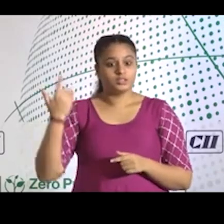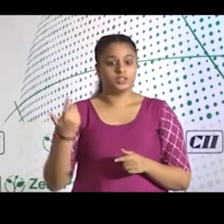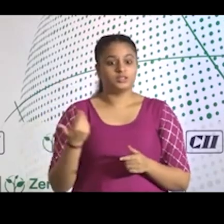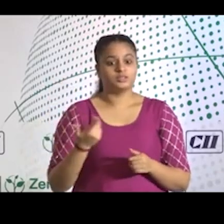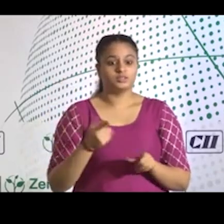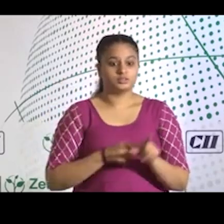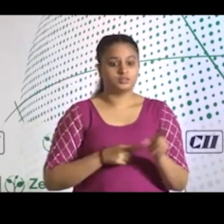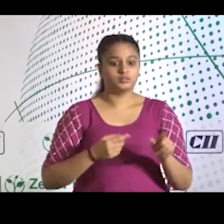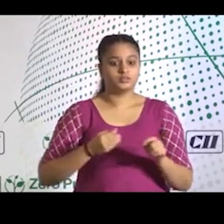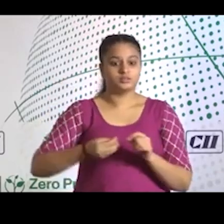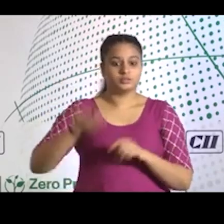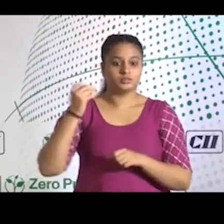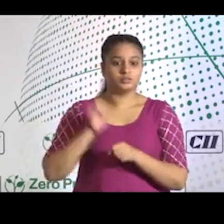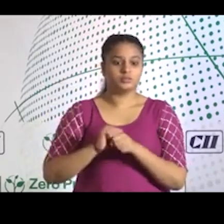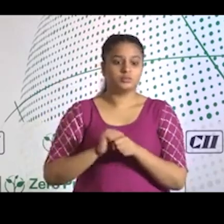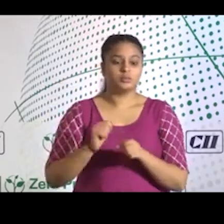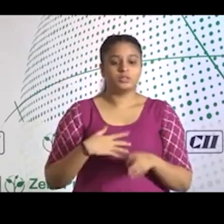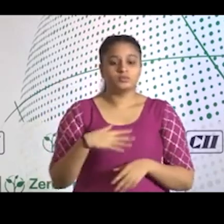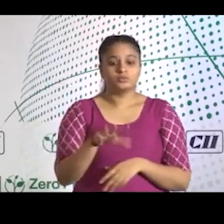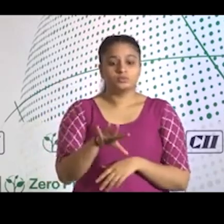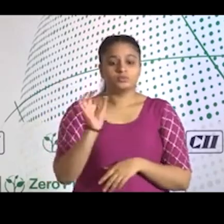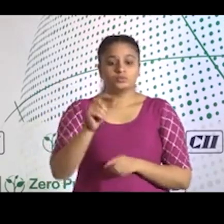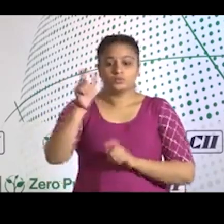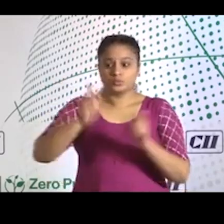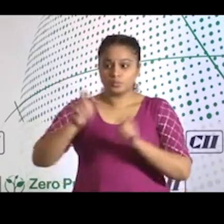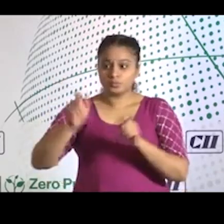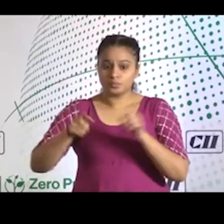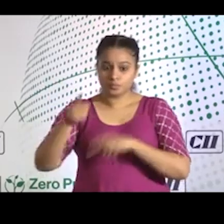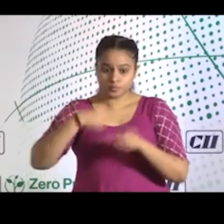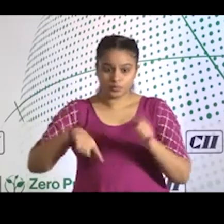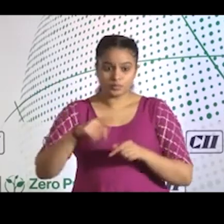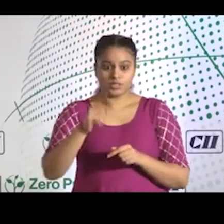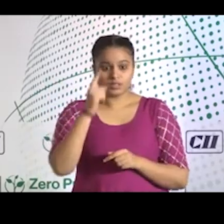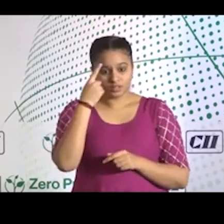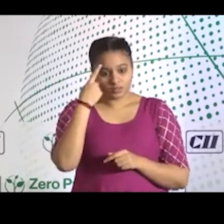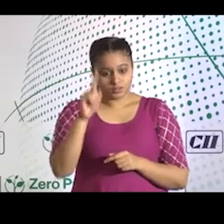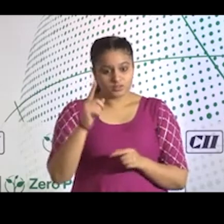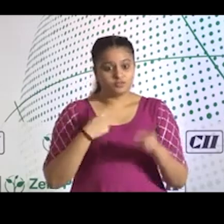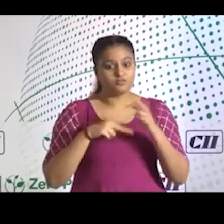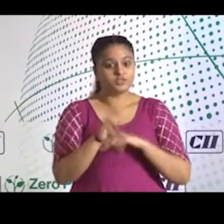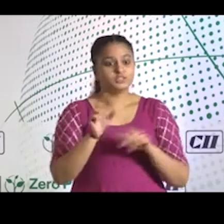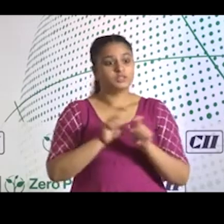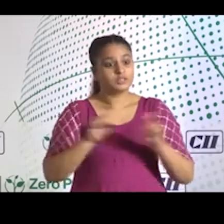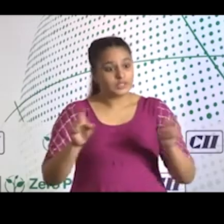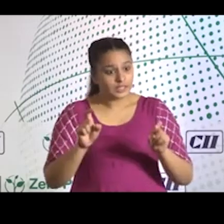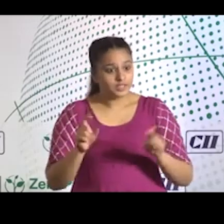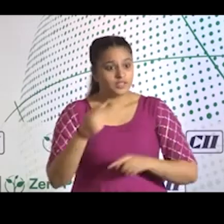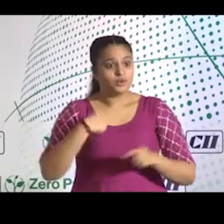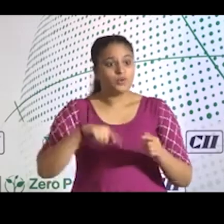is that if you choose people with the right vision. So when we say we invest in bold entrepreneurs,